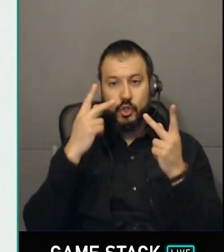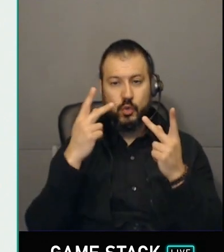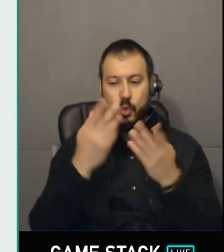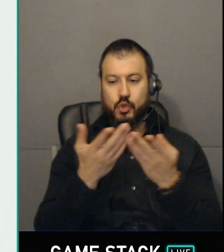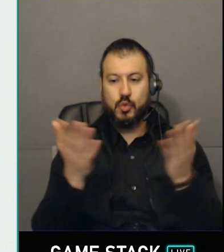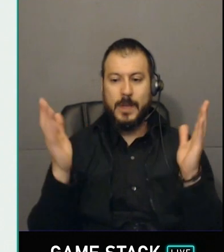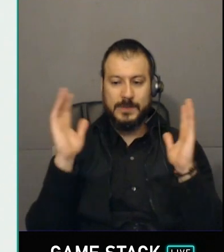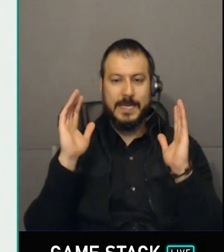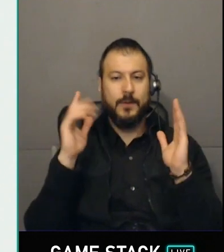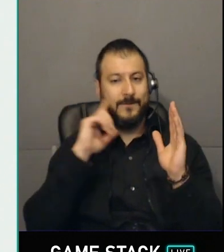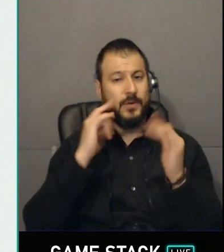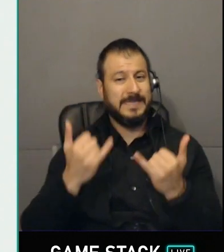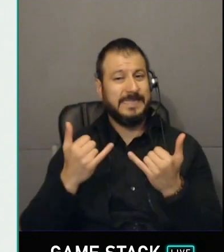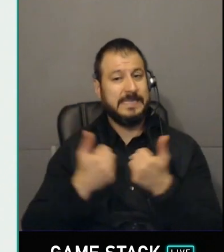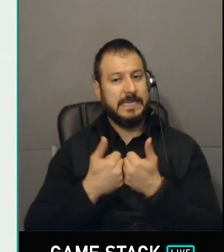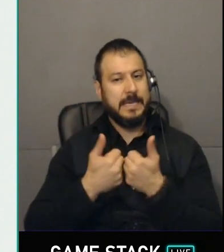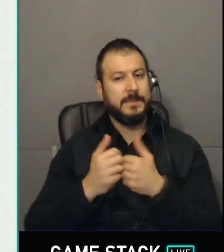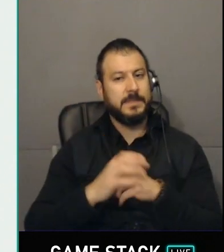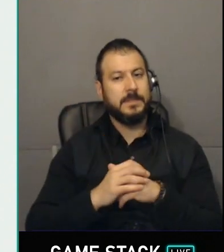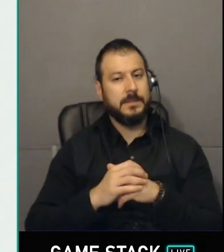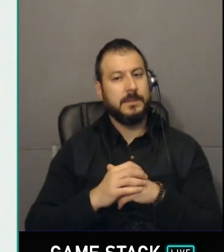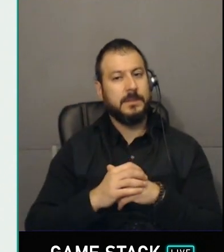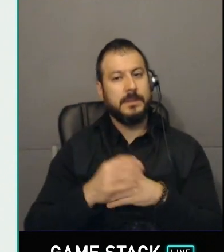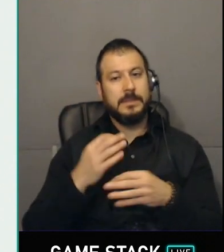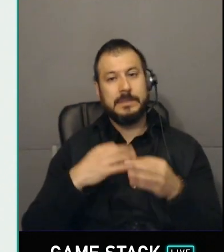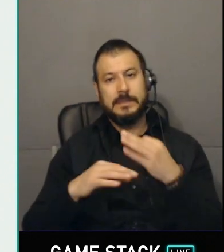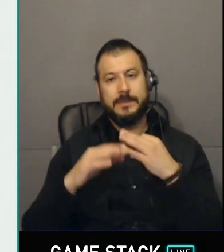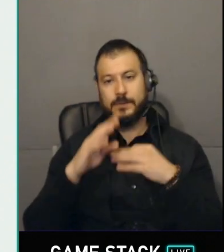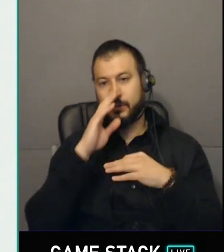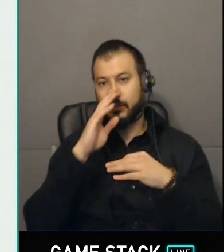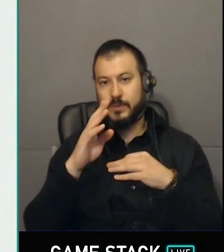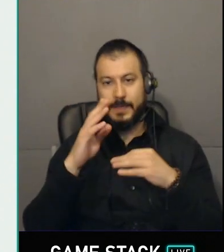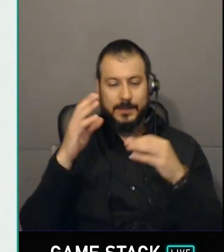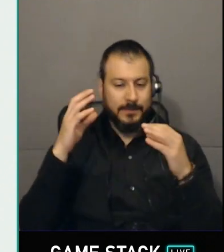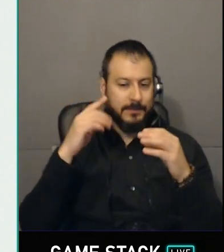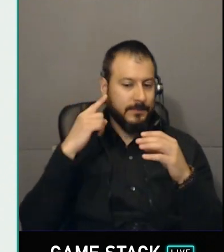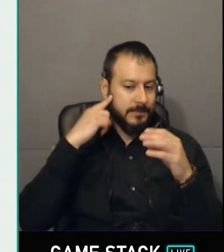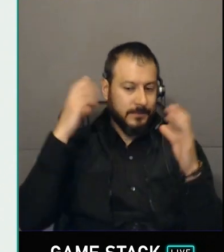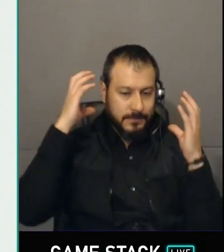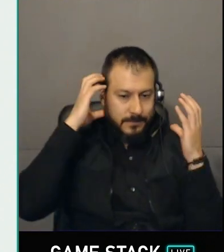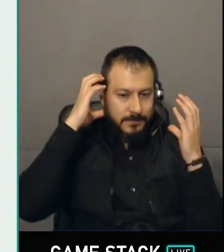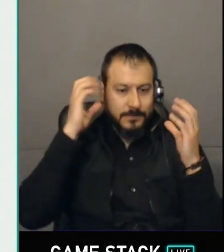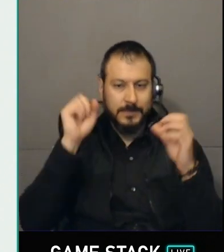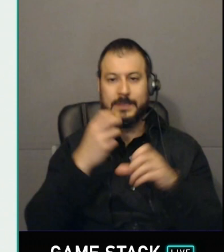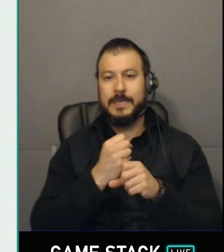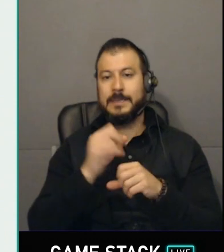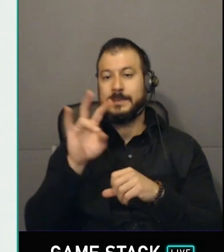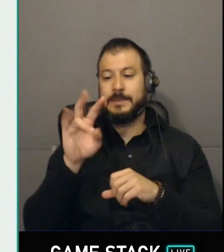So rather than hearing direct to ears over headphones, you can actually get a 7.1 experience over your